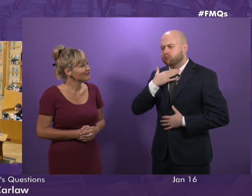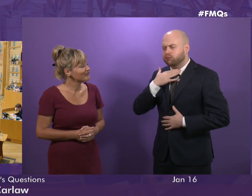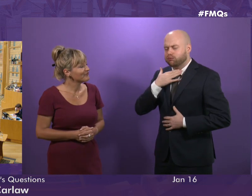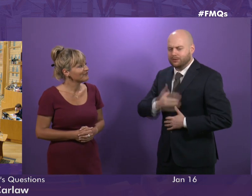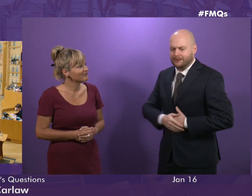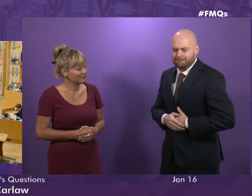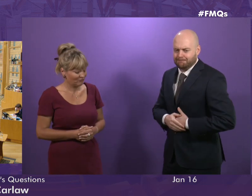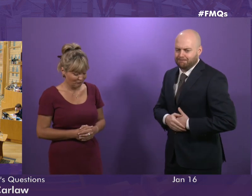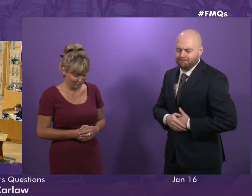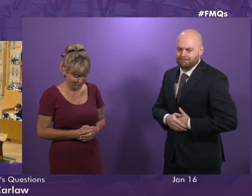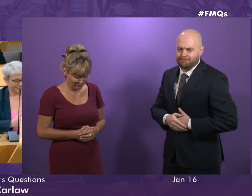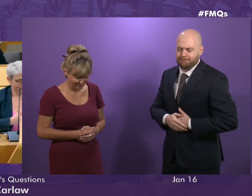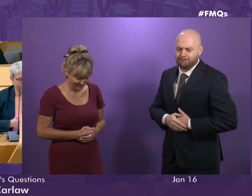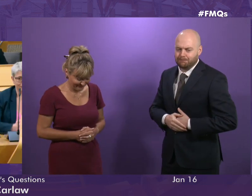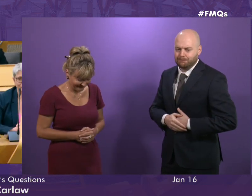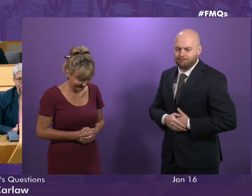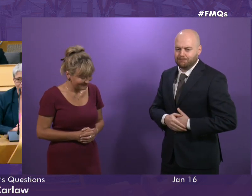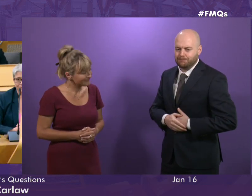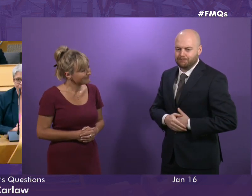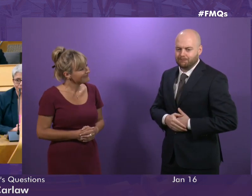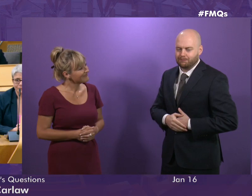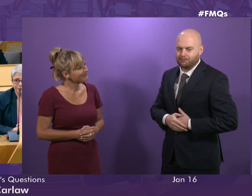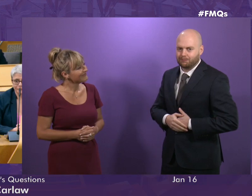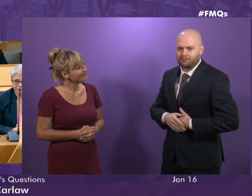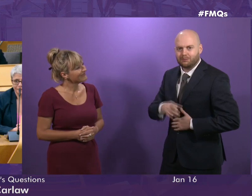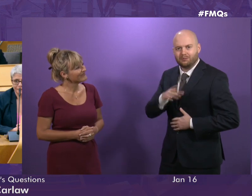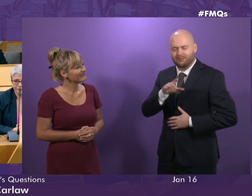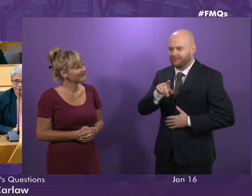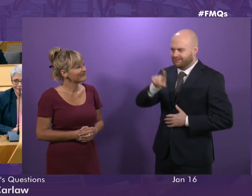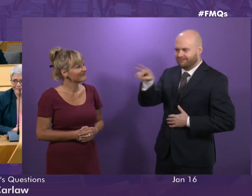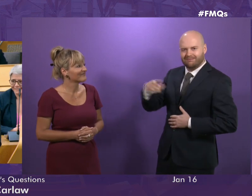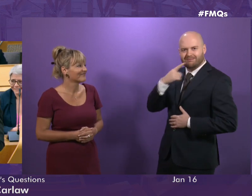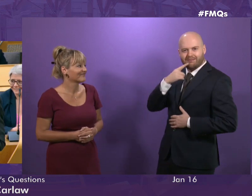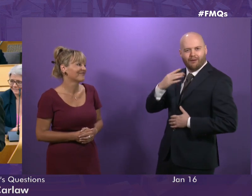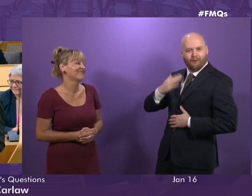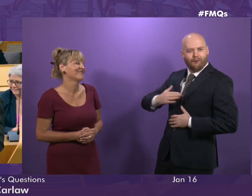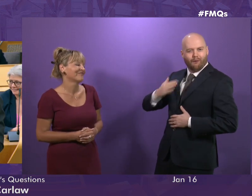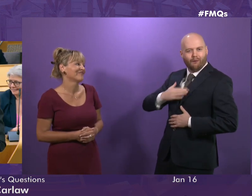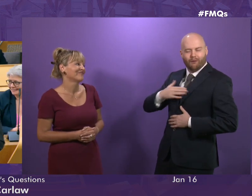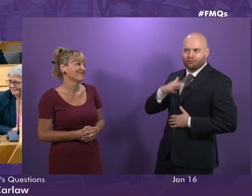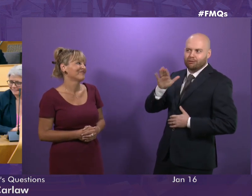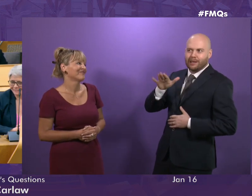That is probably the nicest that Scottish National Party members have been to me in